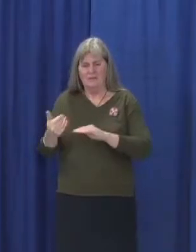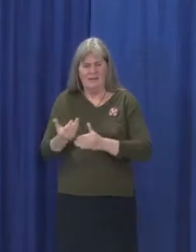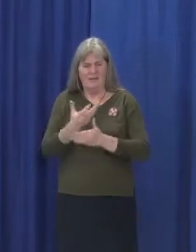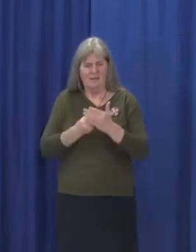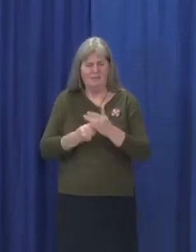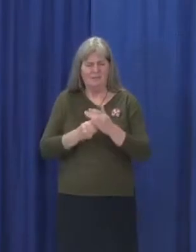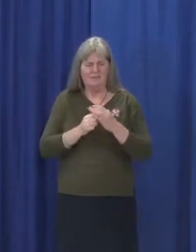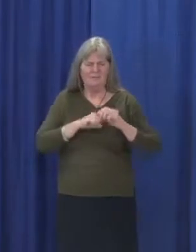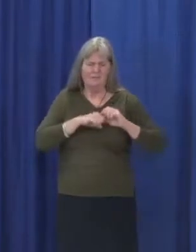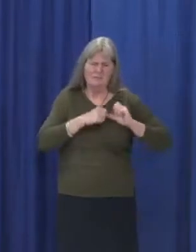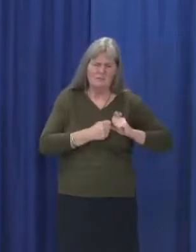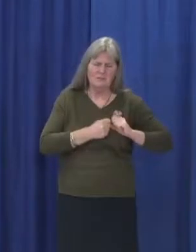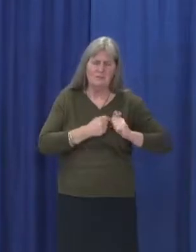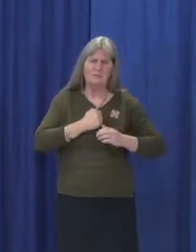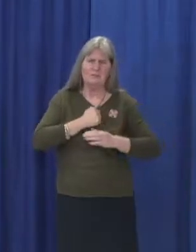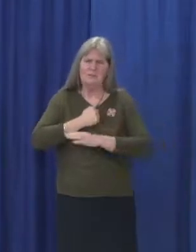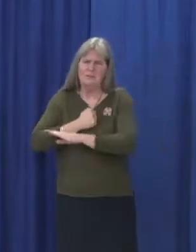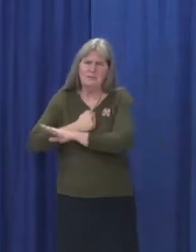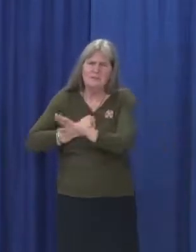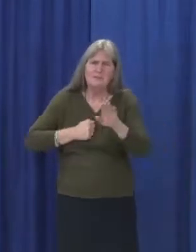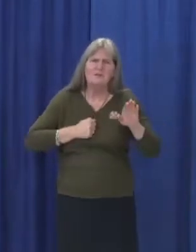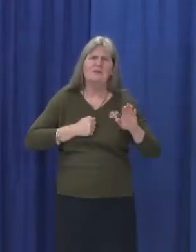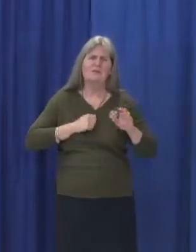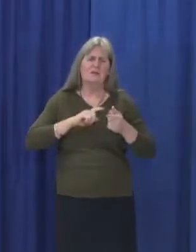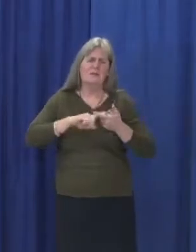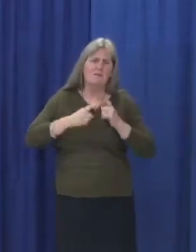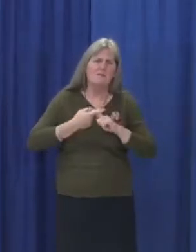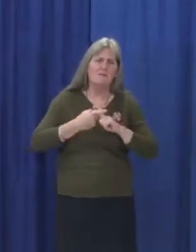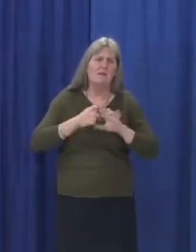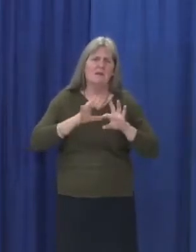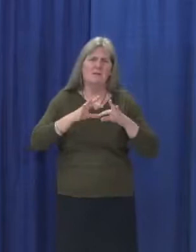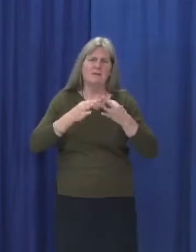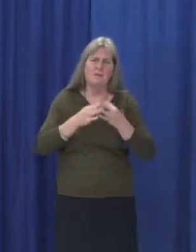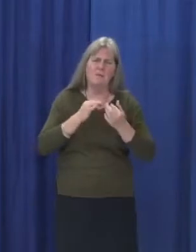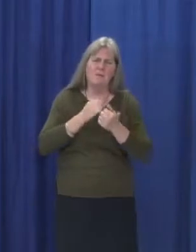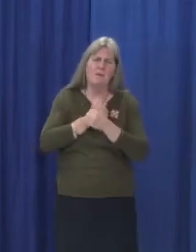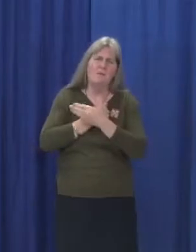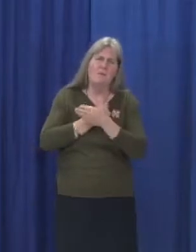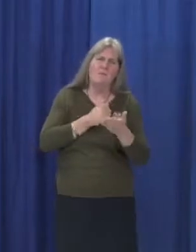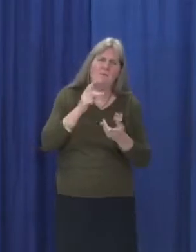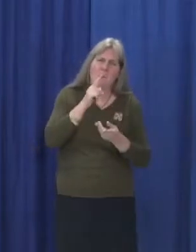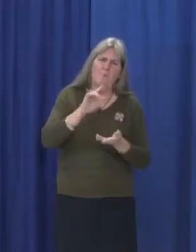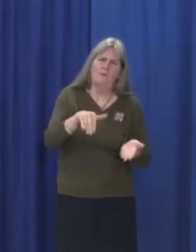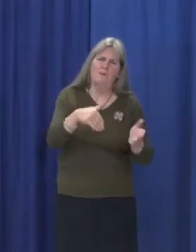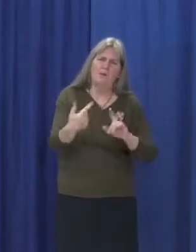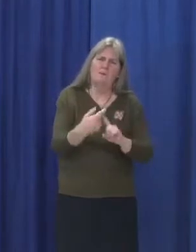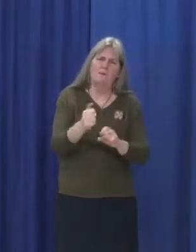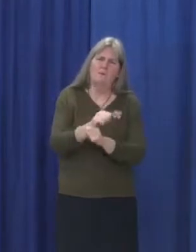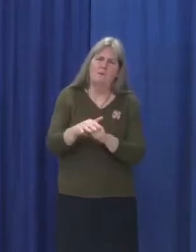and I send my condolences to friends and families and loved ones of those who have passed